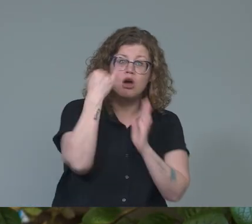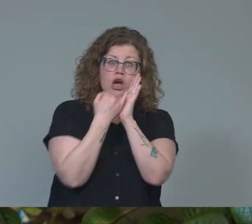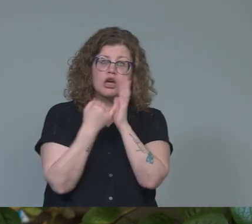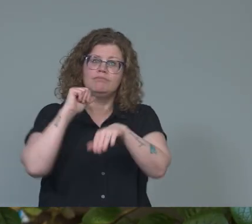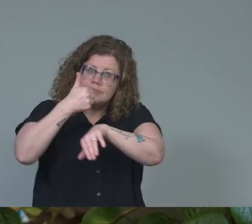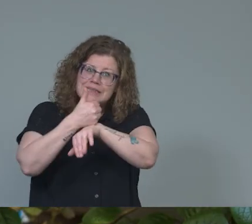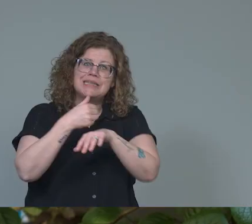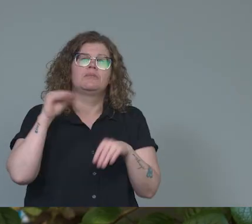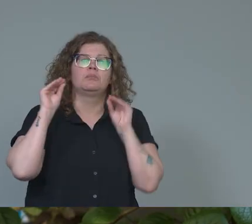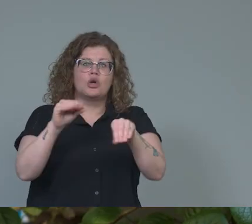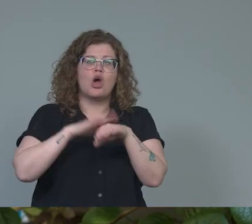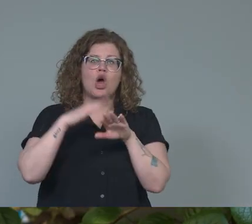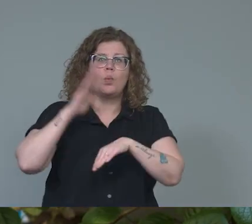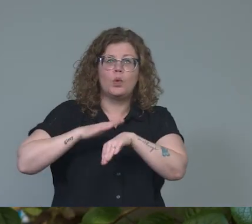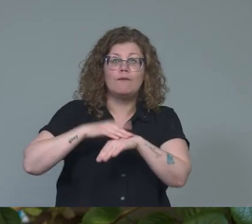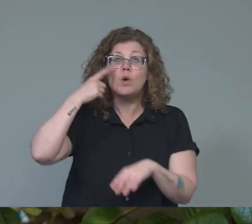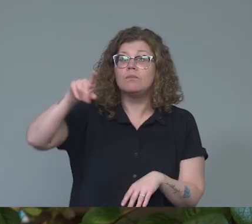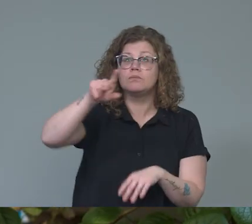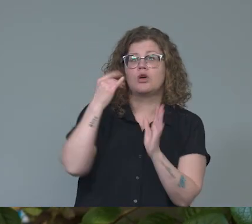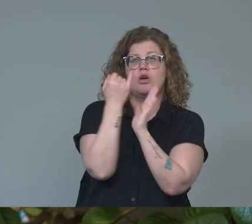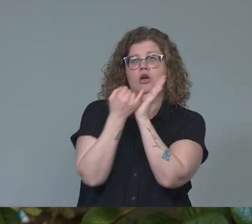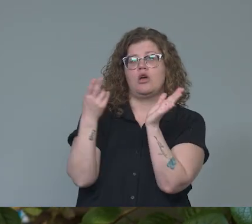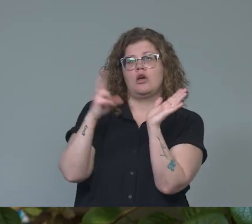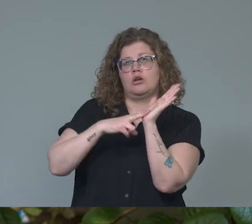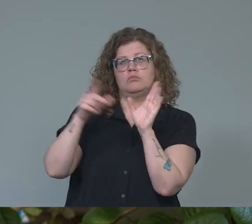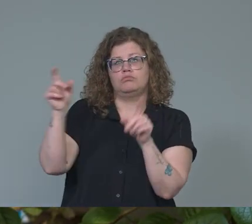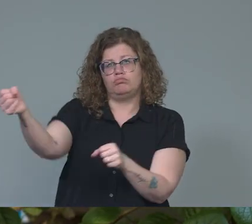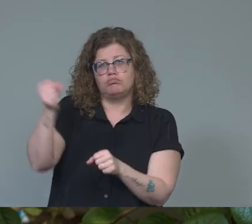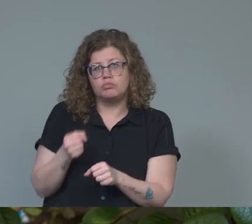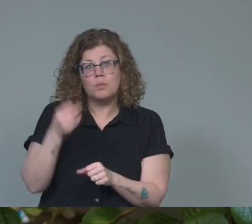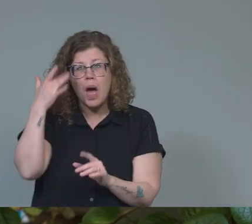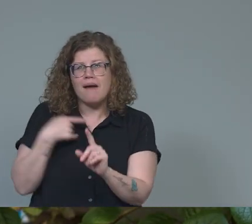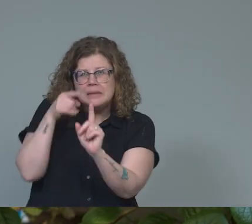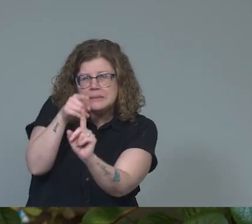But if something, if a deficiency arises with the artwork during the warranty period, that one